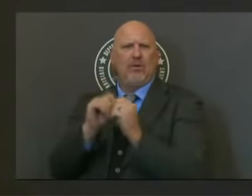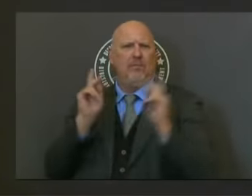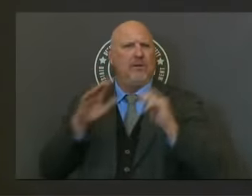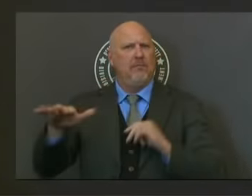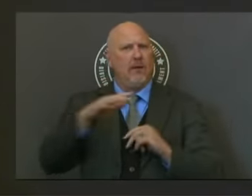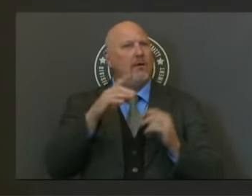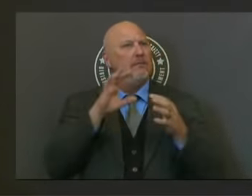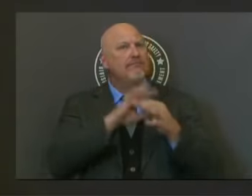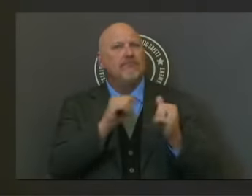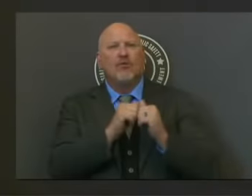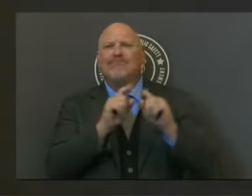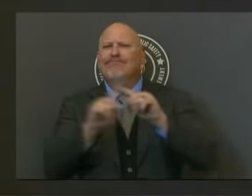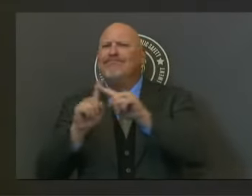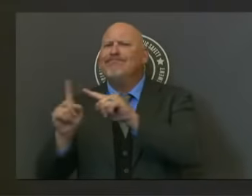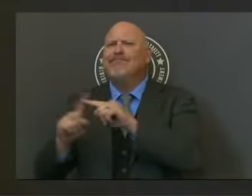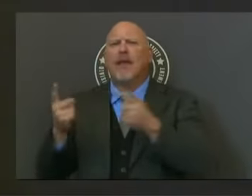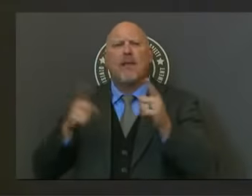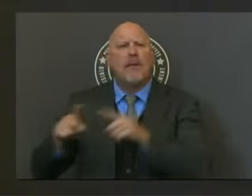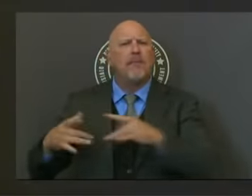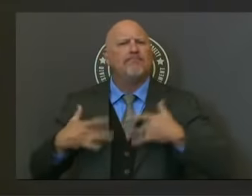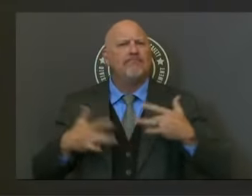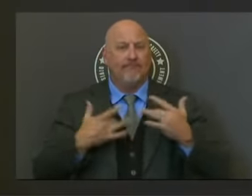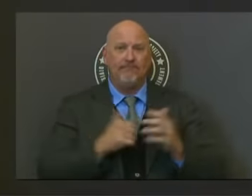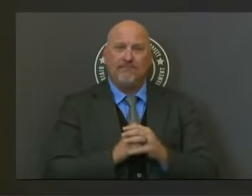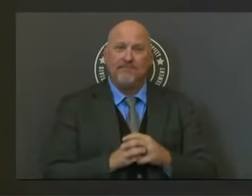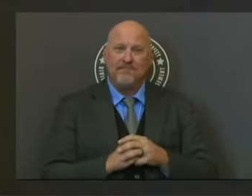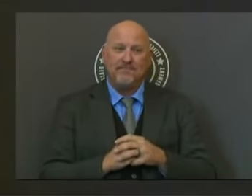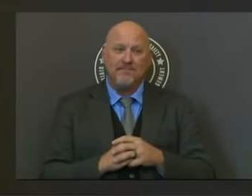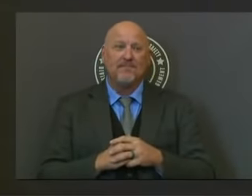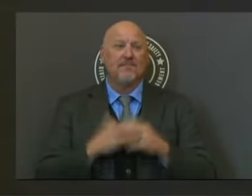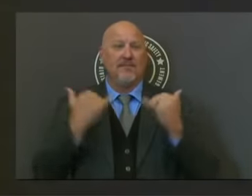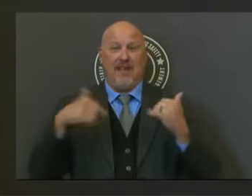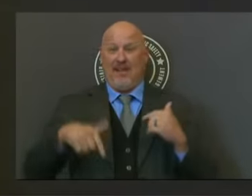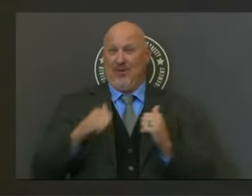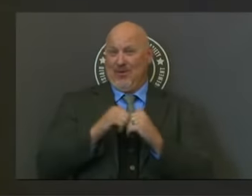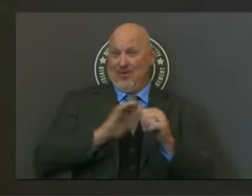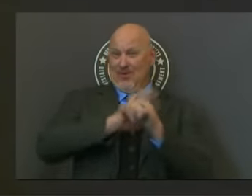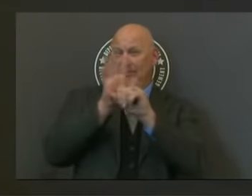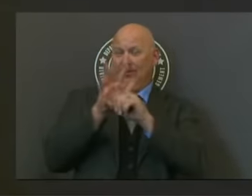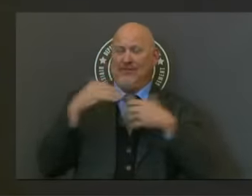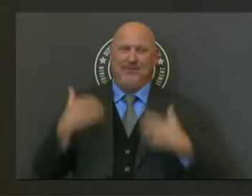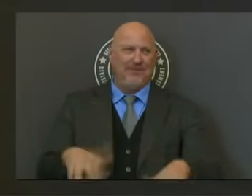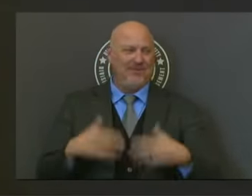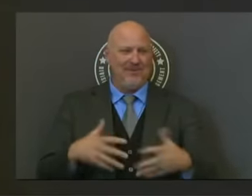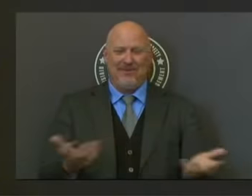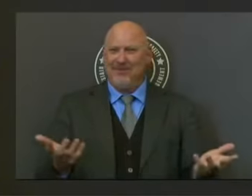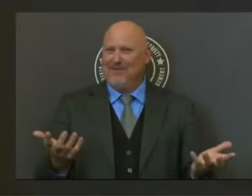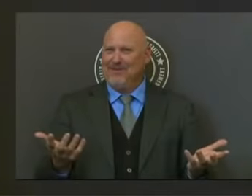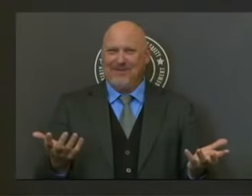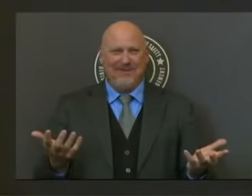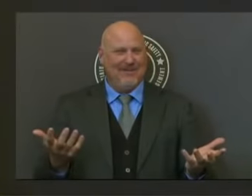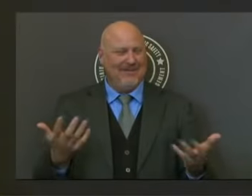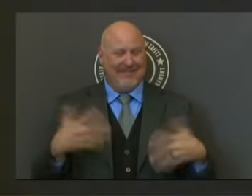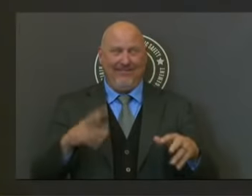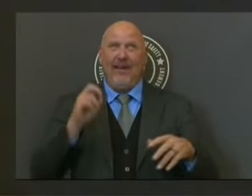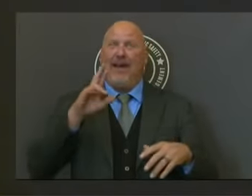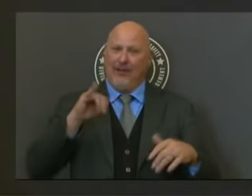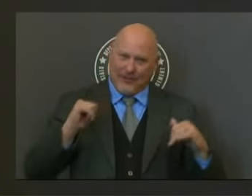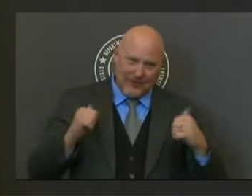the project is we have this call with nineteen pandemic which is